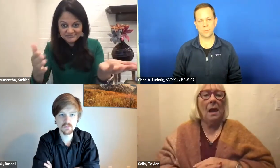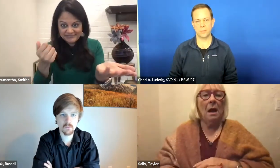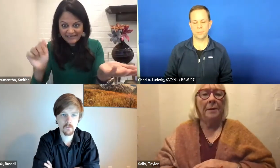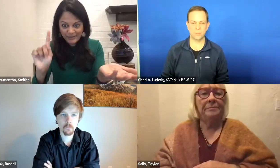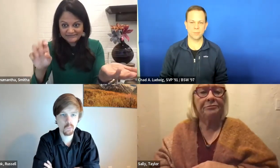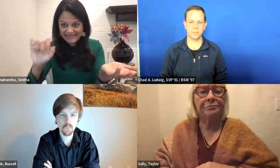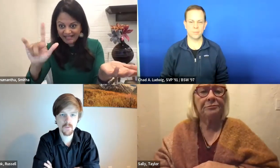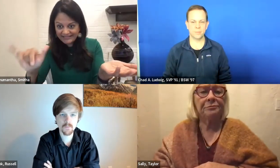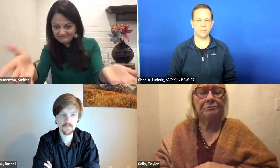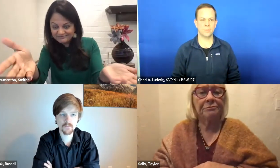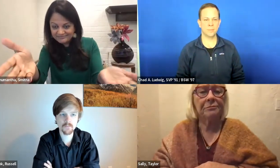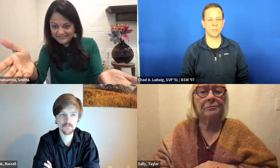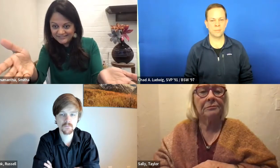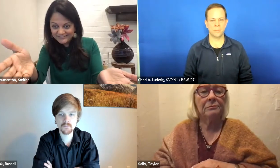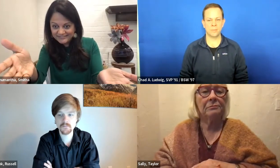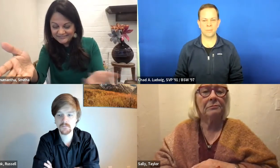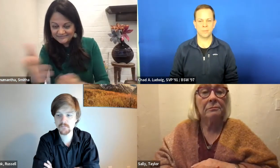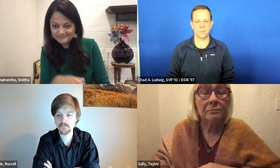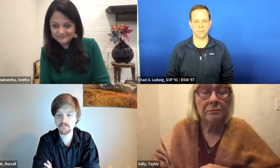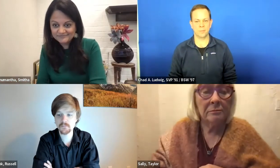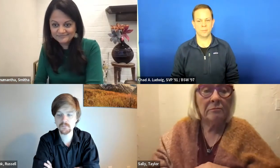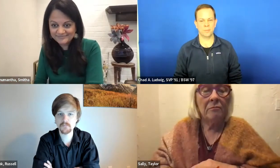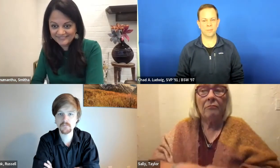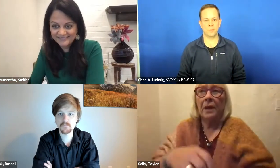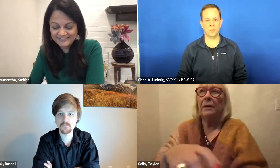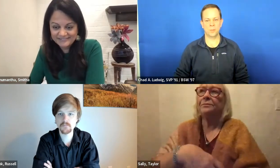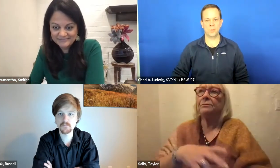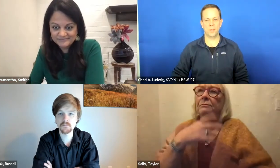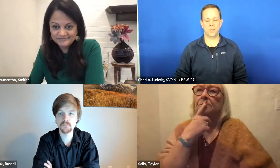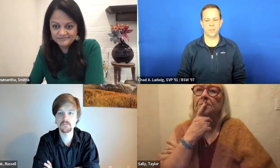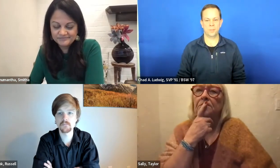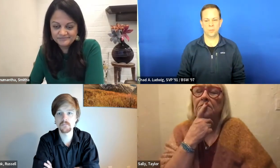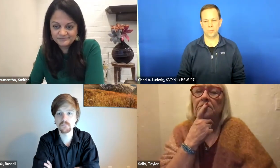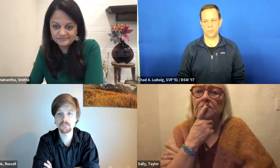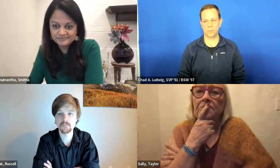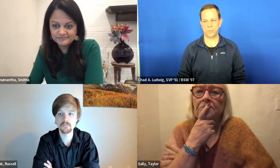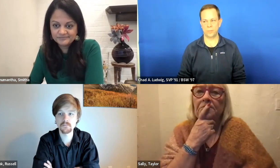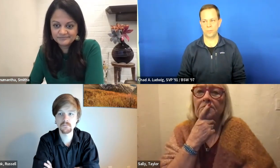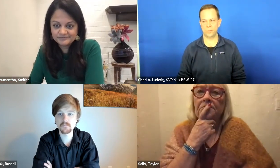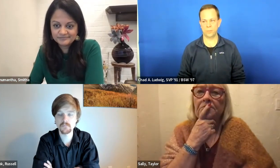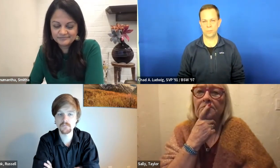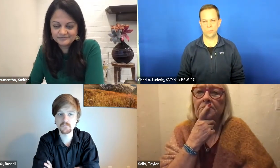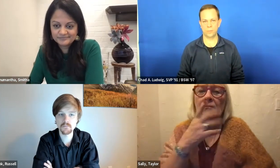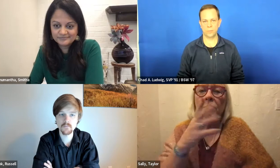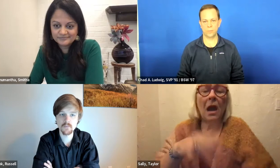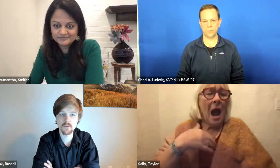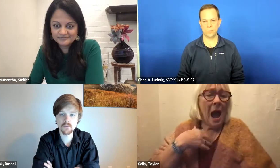Maybe should we start with Sally? Should we start with you? Sure. Hmm. Let's see.